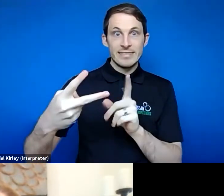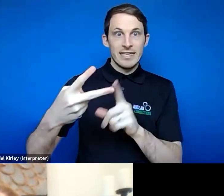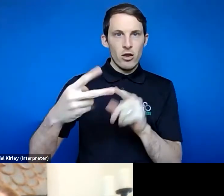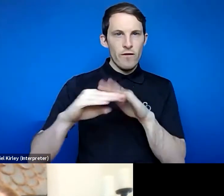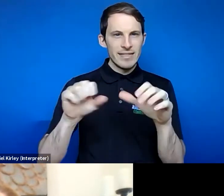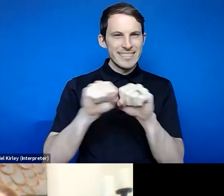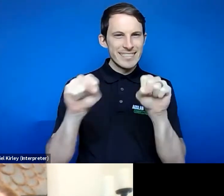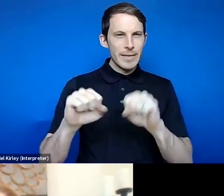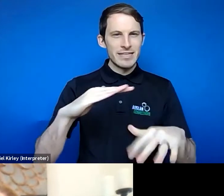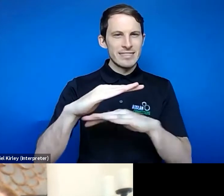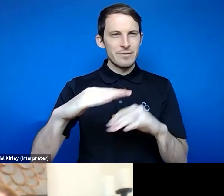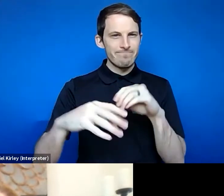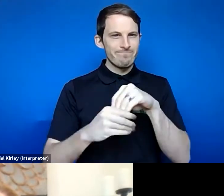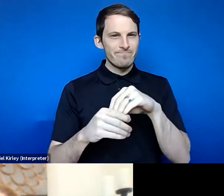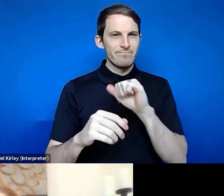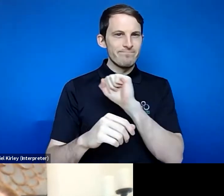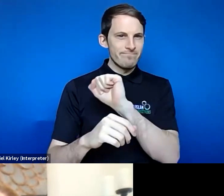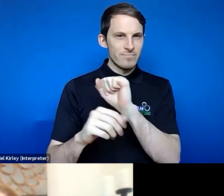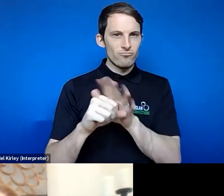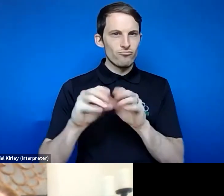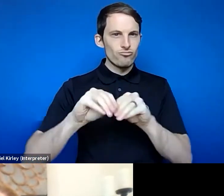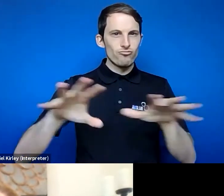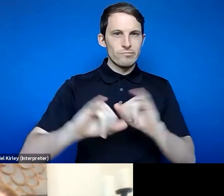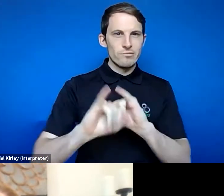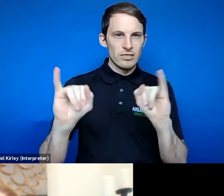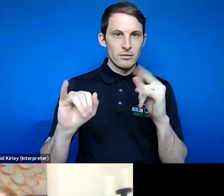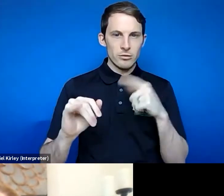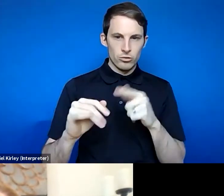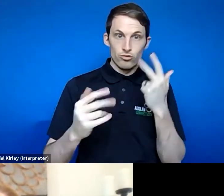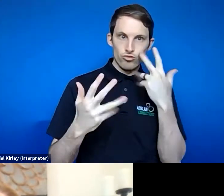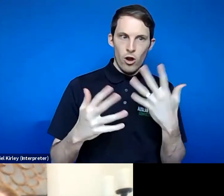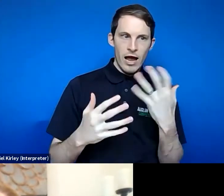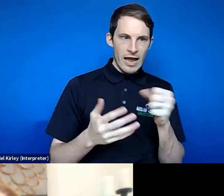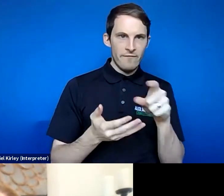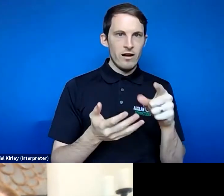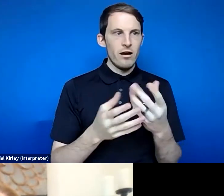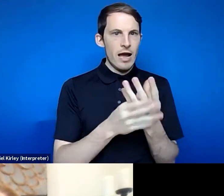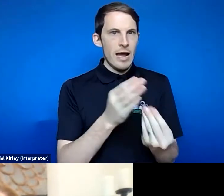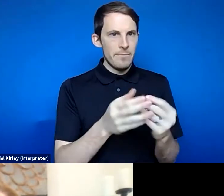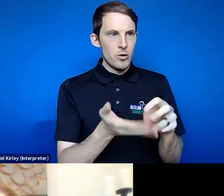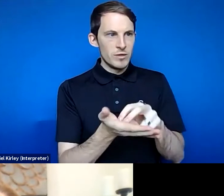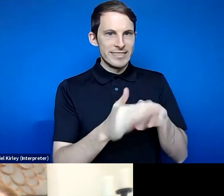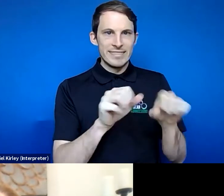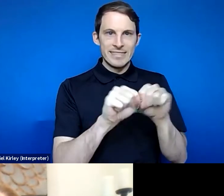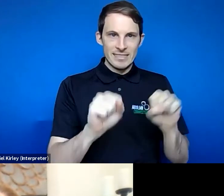way it revealed underlying problems and weaknesses in the systems around us, in our environment,